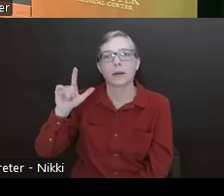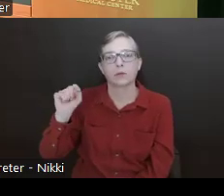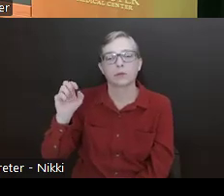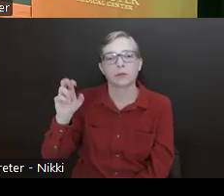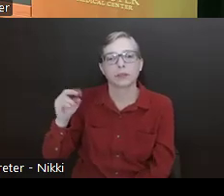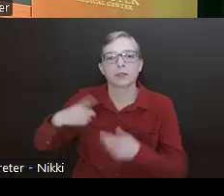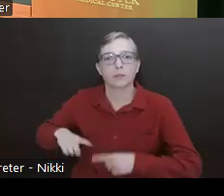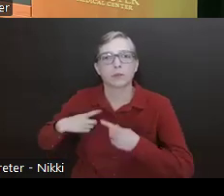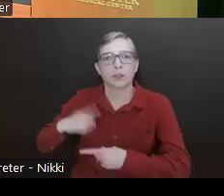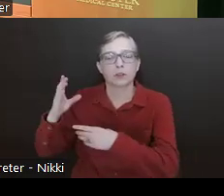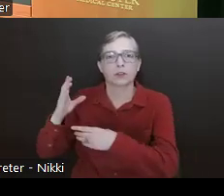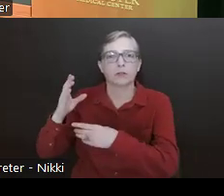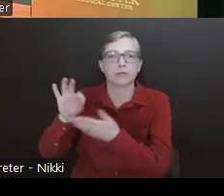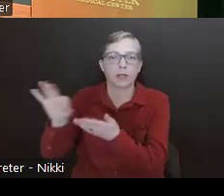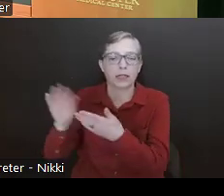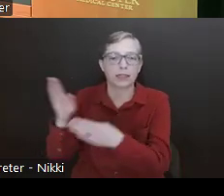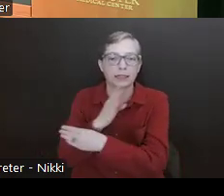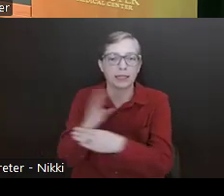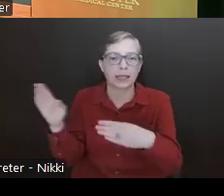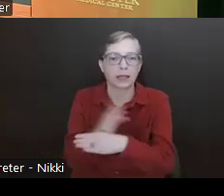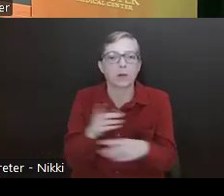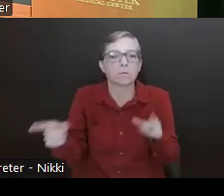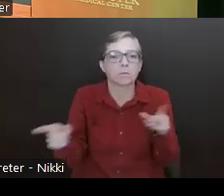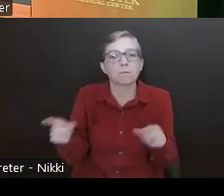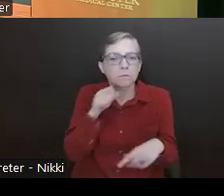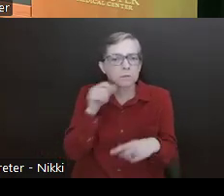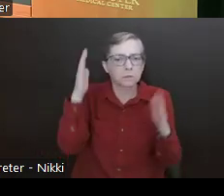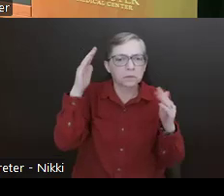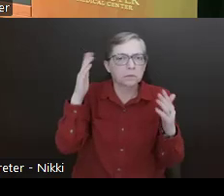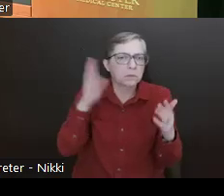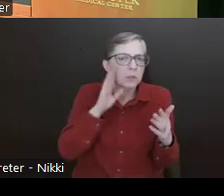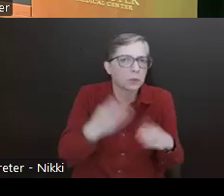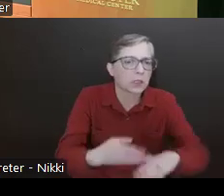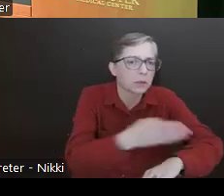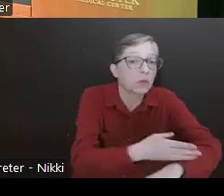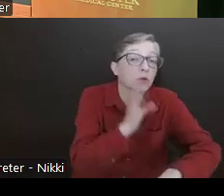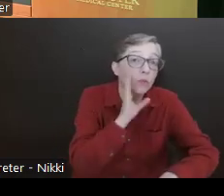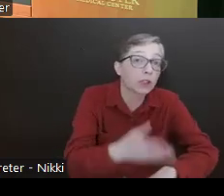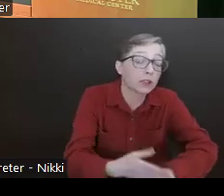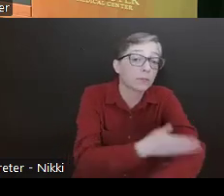study population um so if we kind of took a look at these folks the average age was 62 and a half